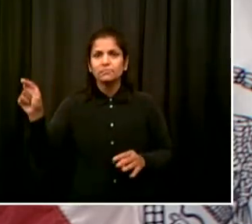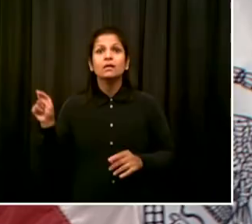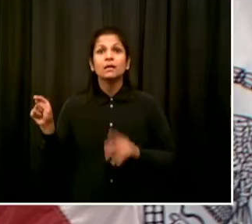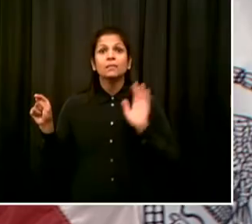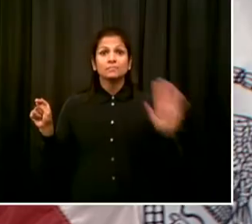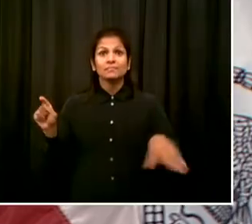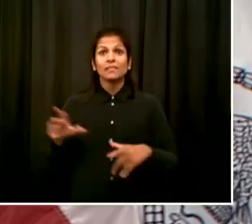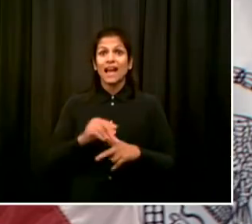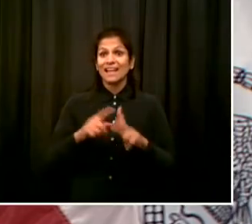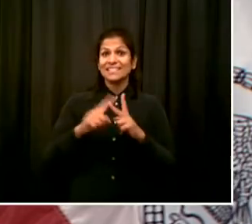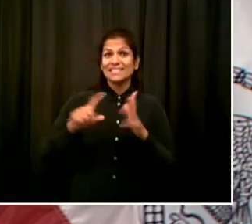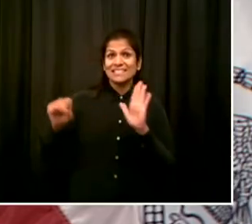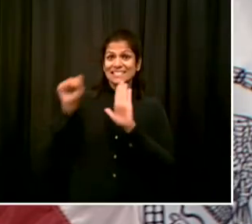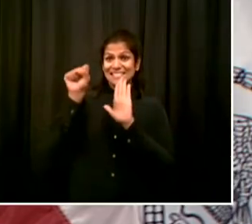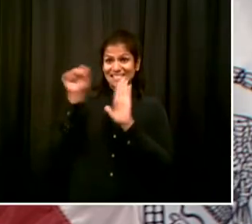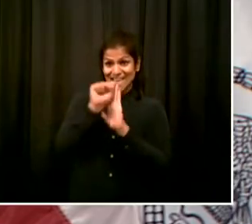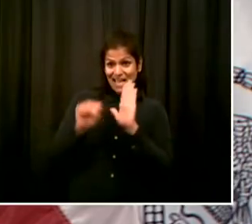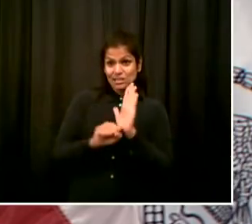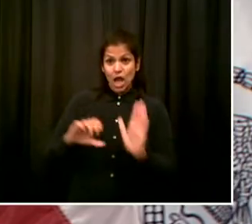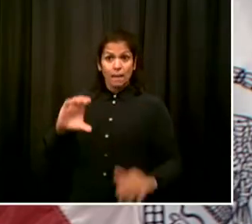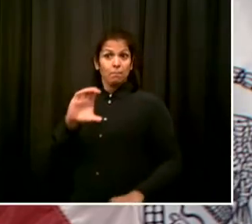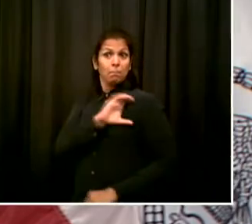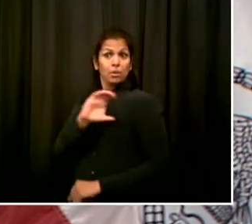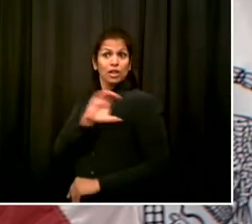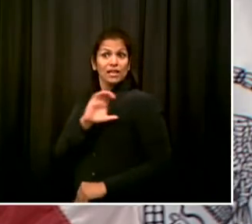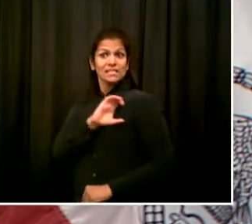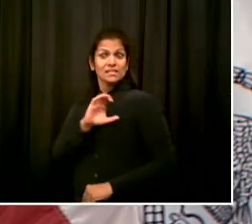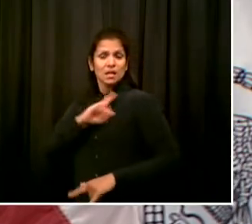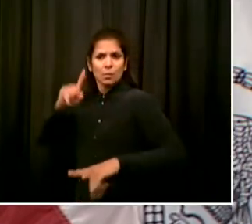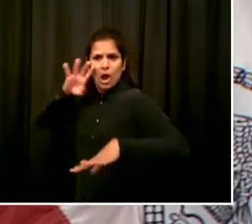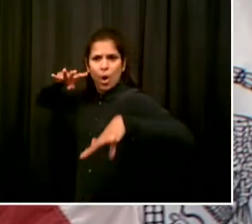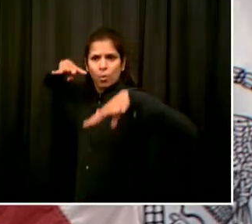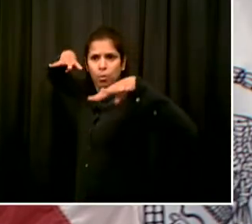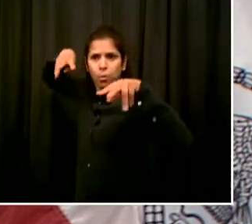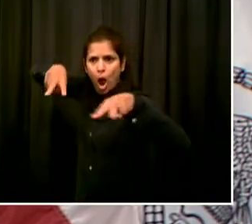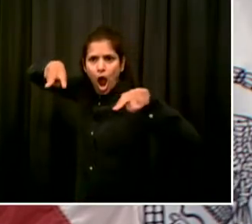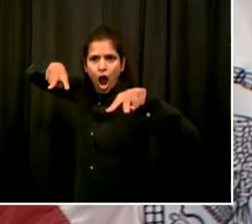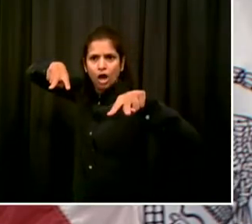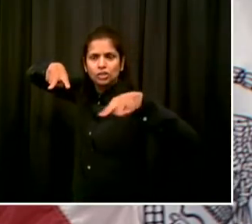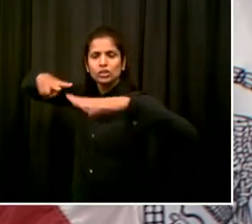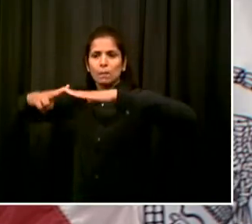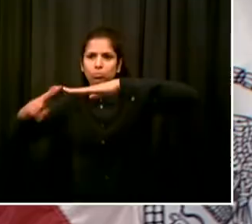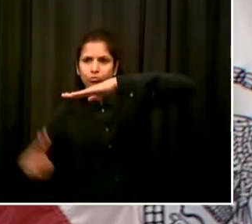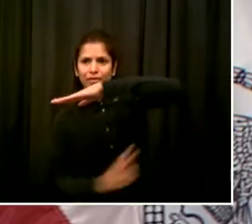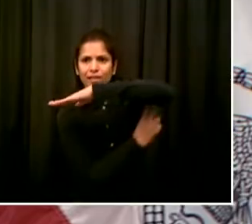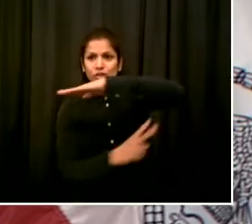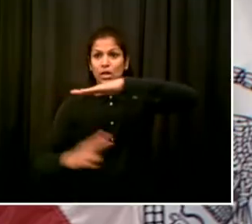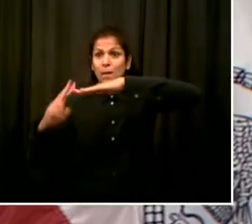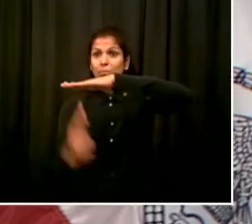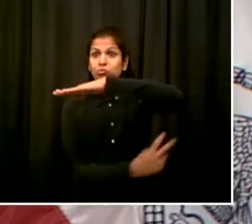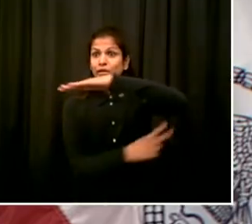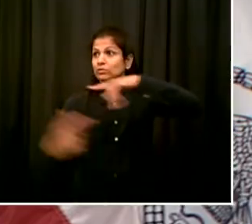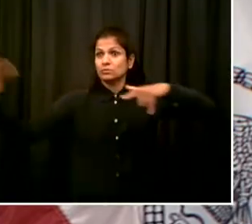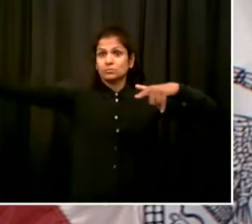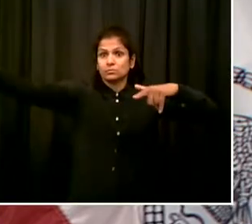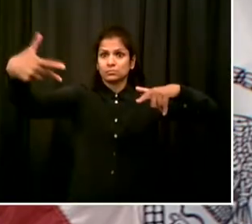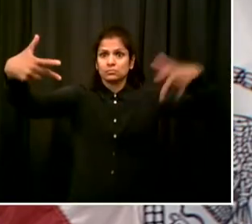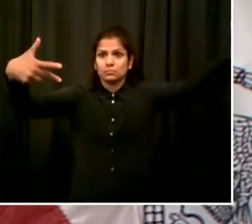TALKED ABOUT. THE STATE POLICE PATROL AND JUST